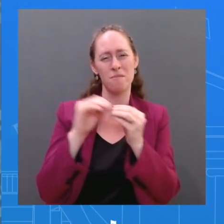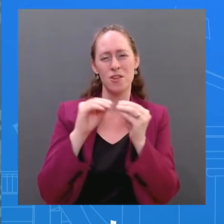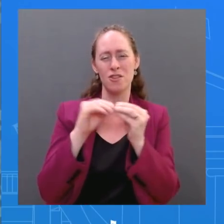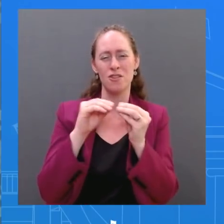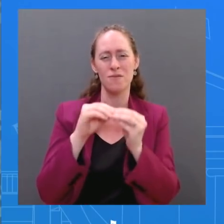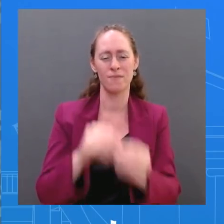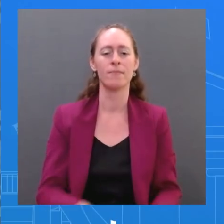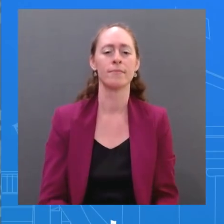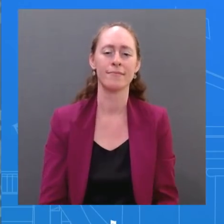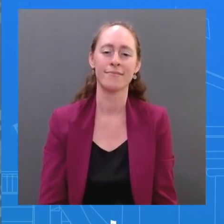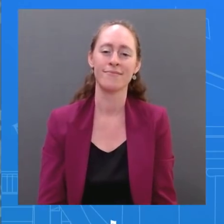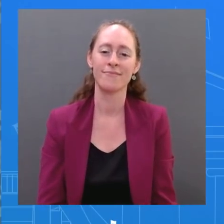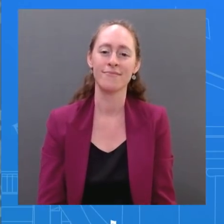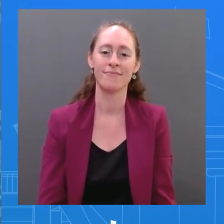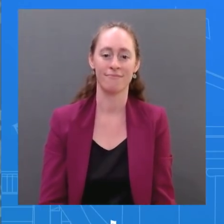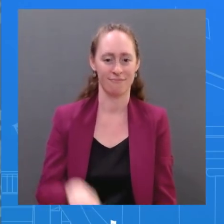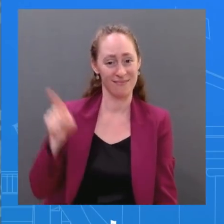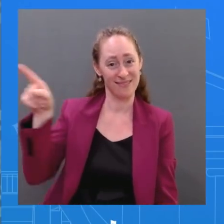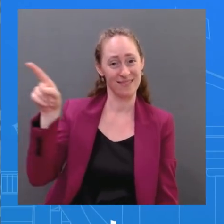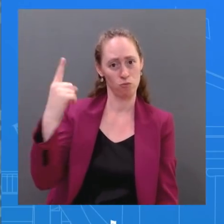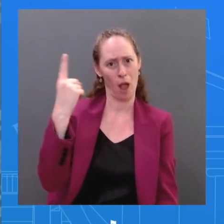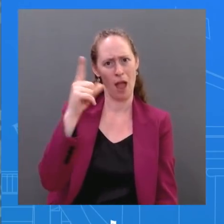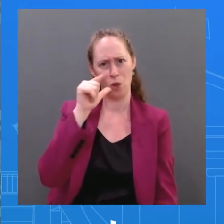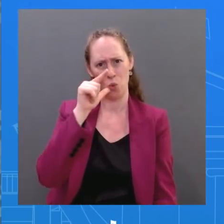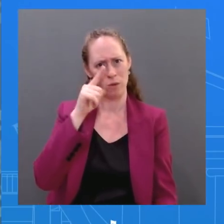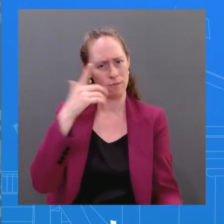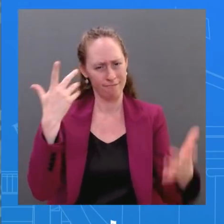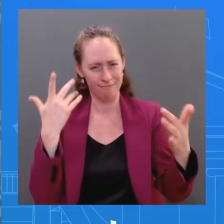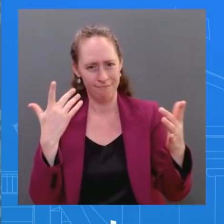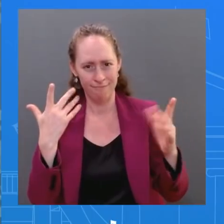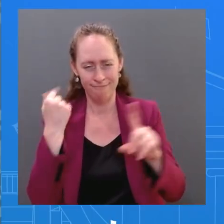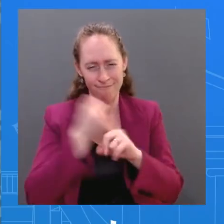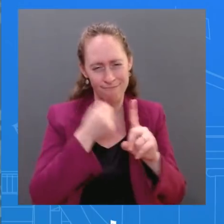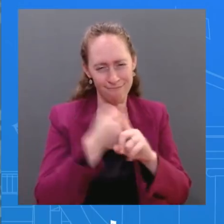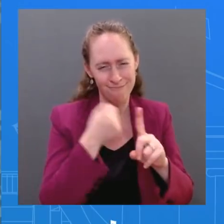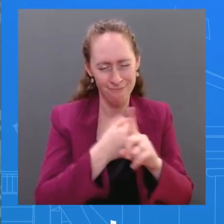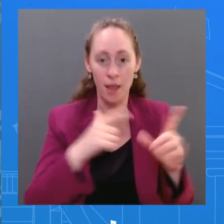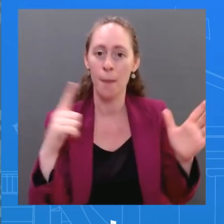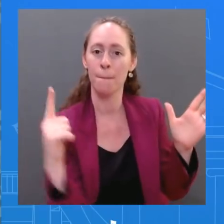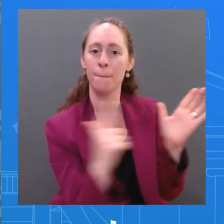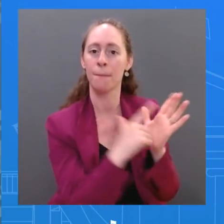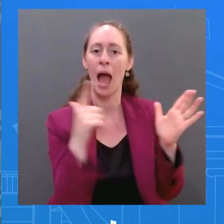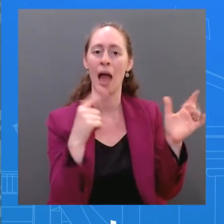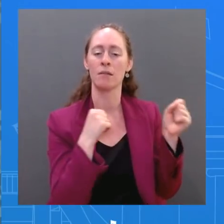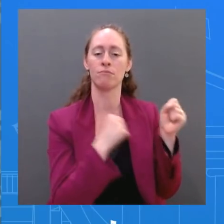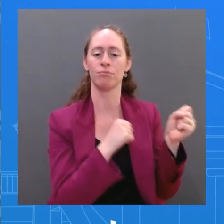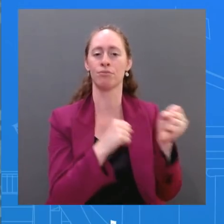on banning assault weapons back in 1994, which sunset 10 years later. That -- it was a priority for him then,